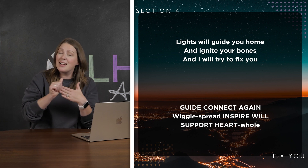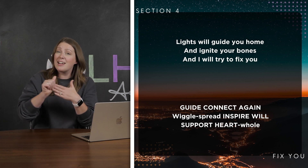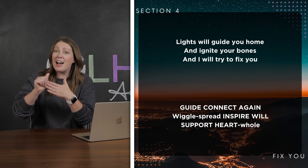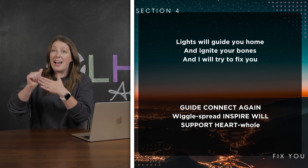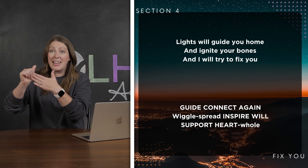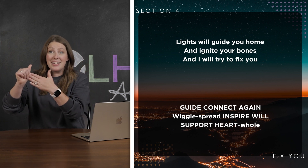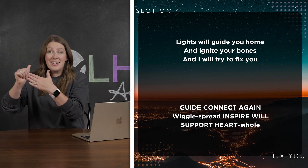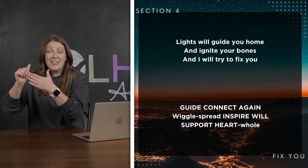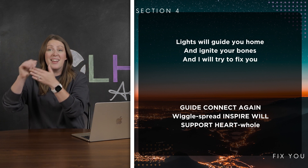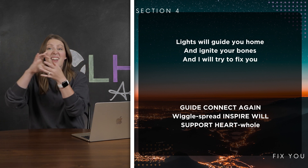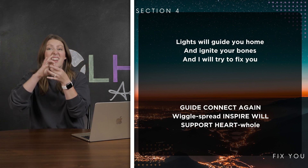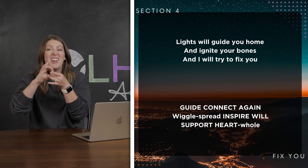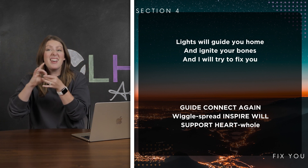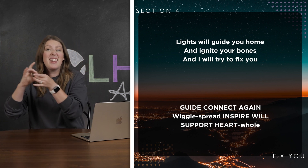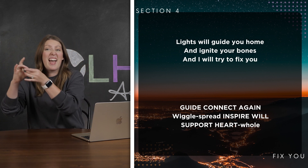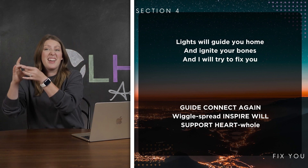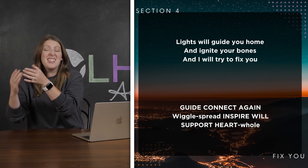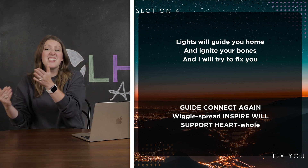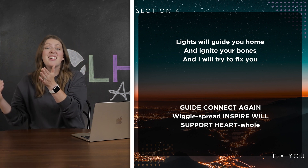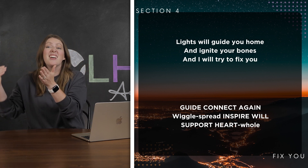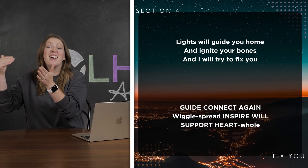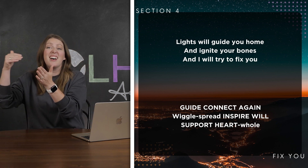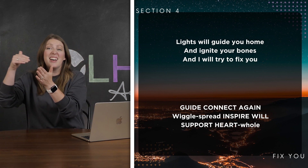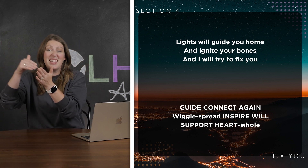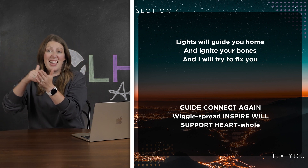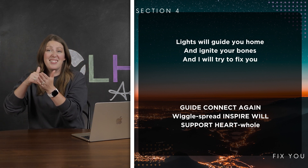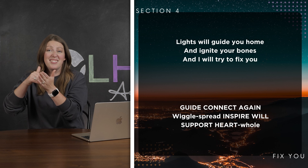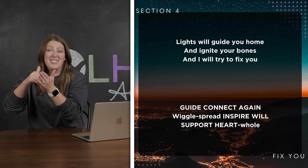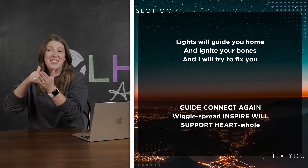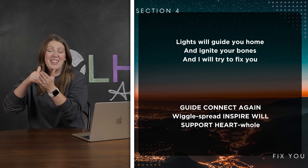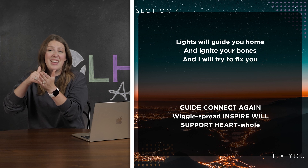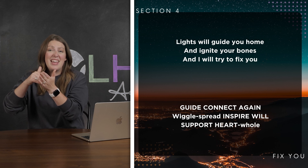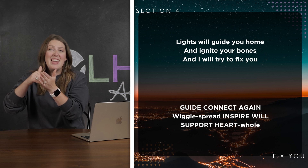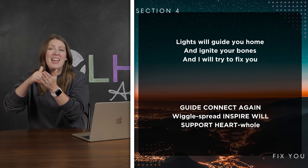GUIDE CONNECT AGAIN